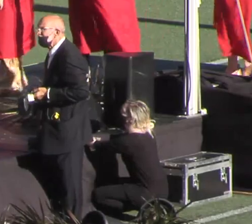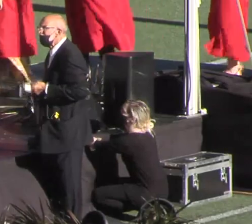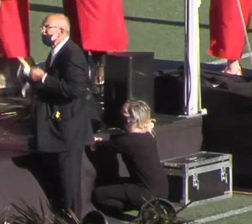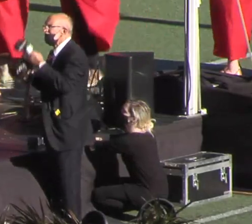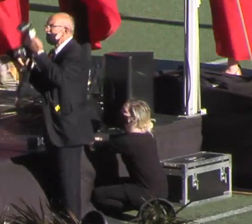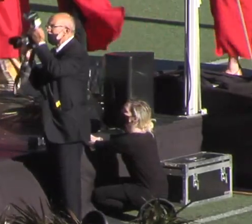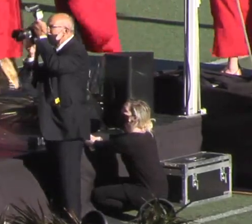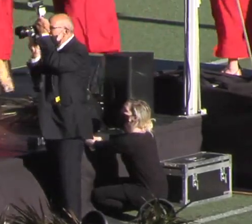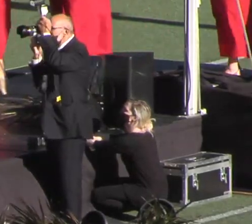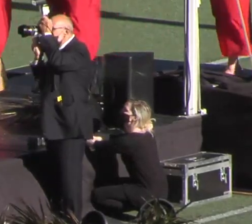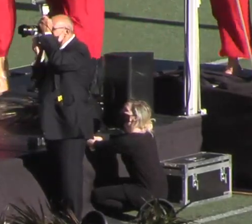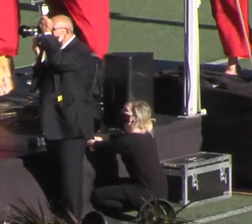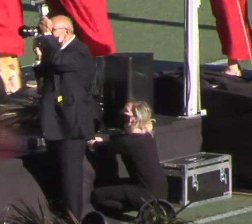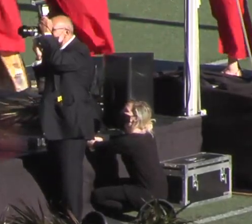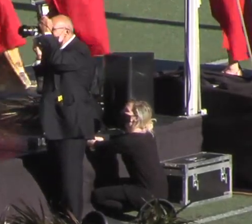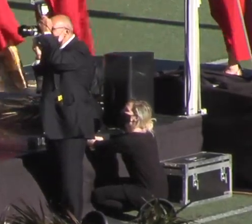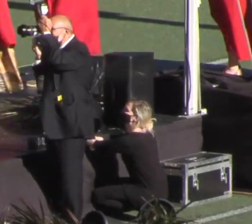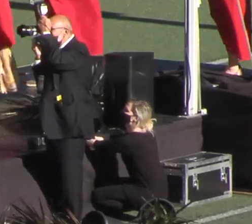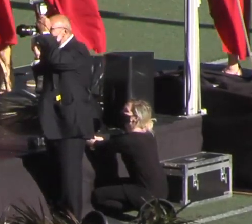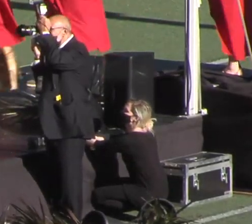[presentation of graduates]